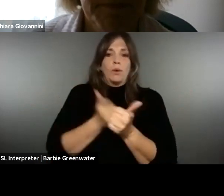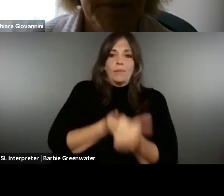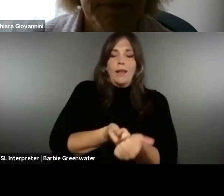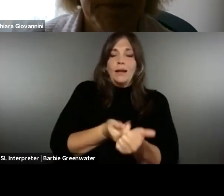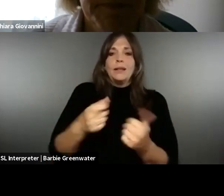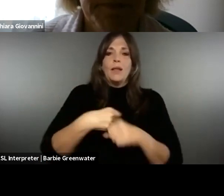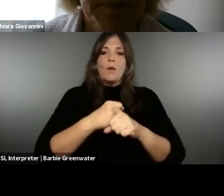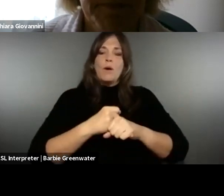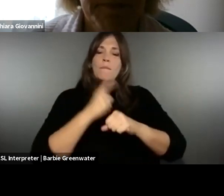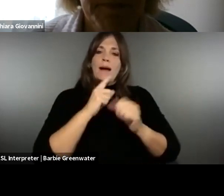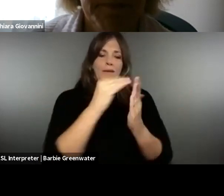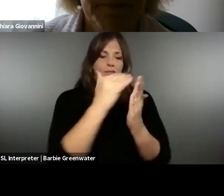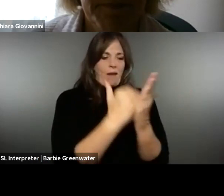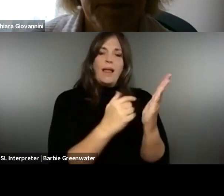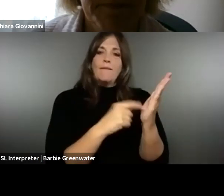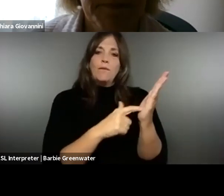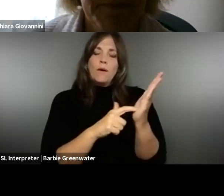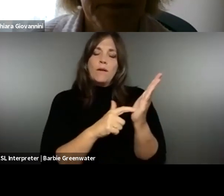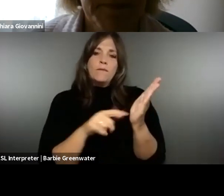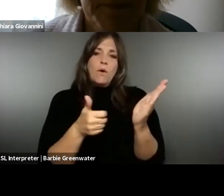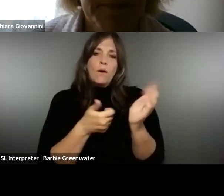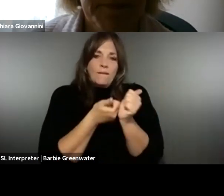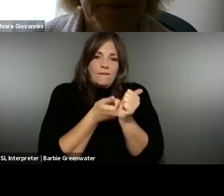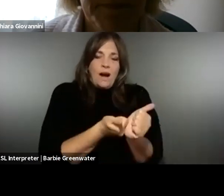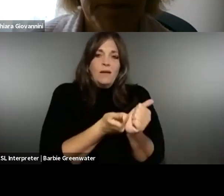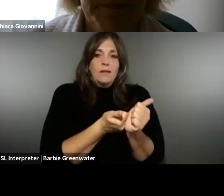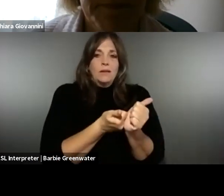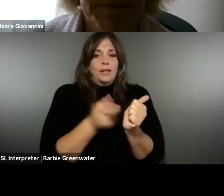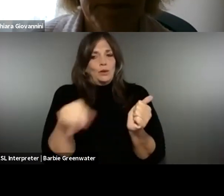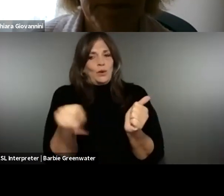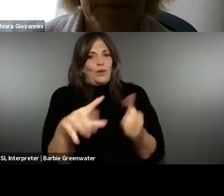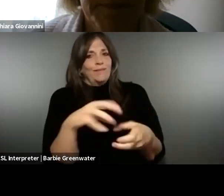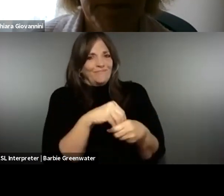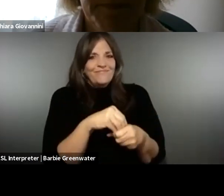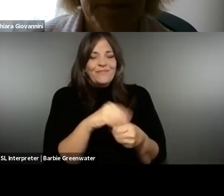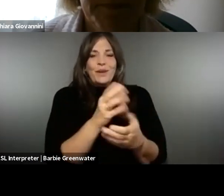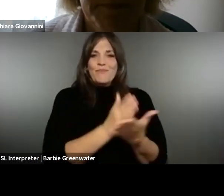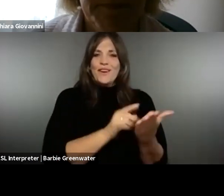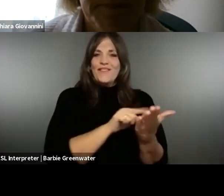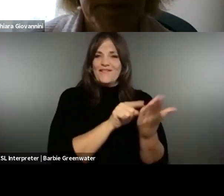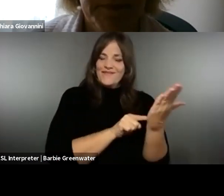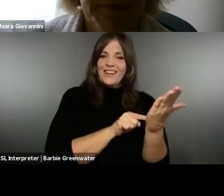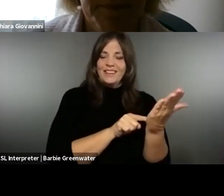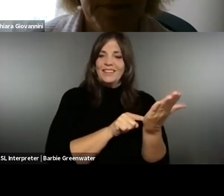with markets, agents, authorities and authorities for compliance of service will create a